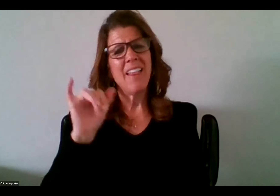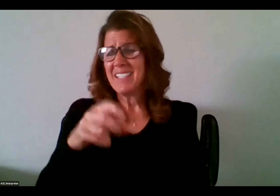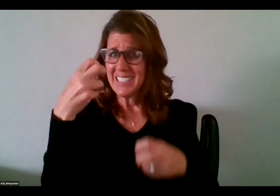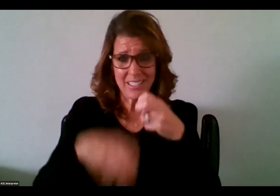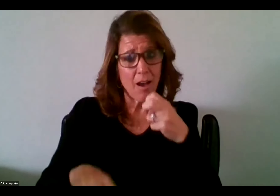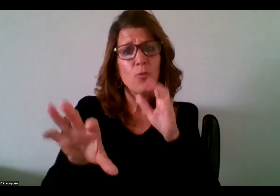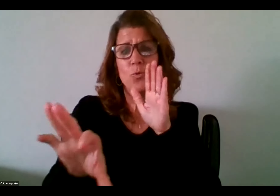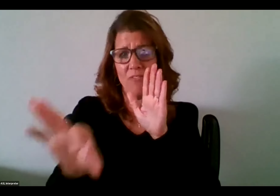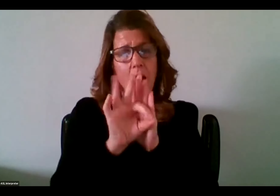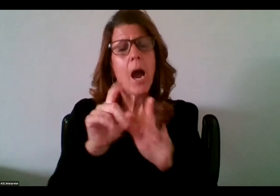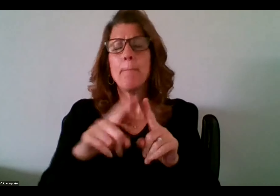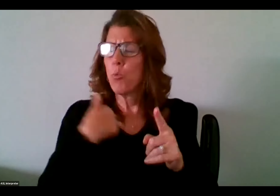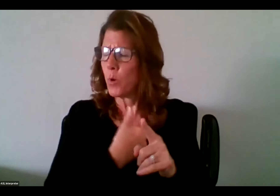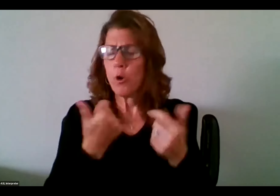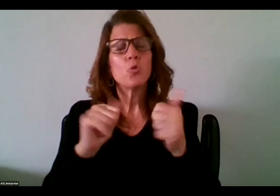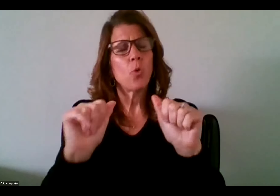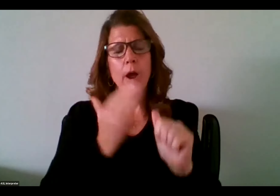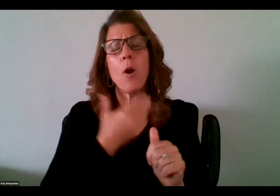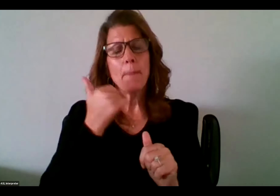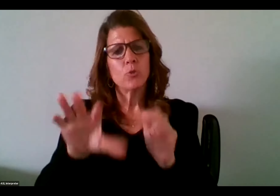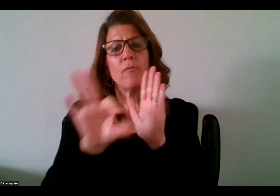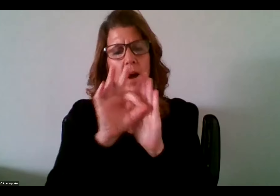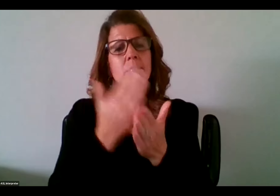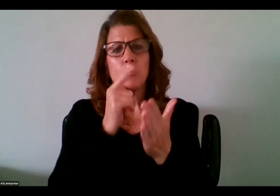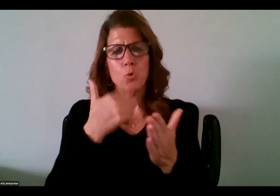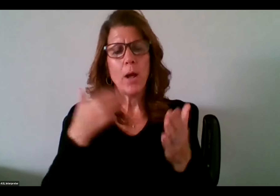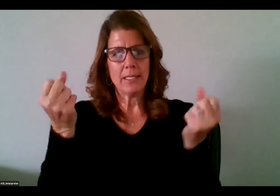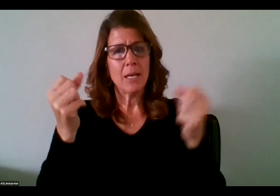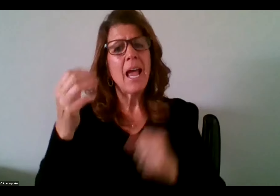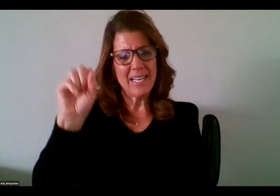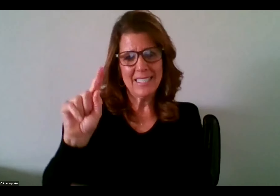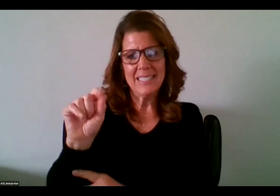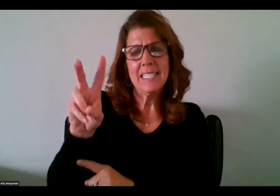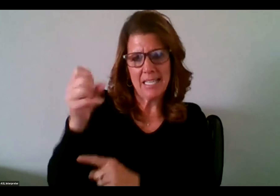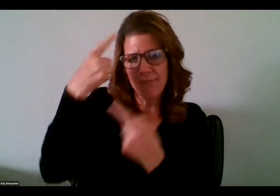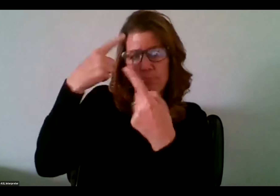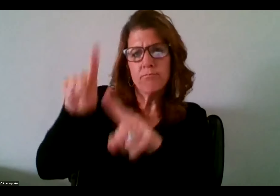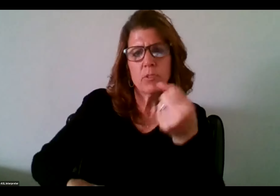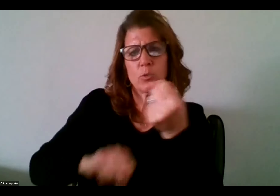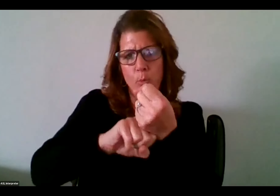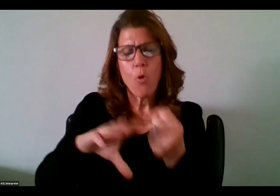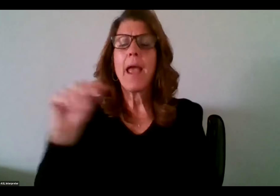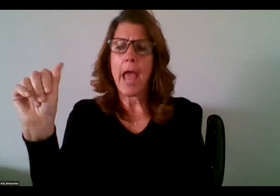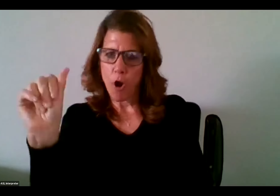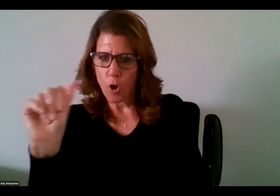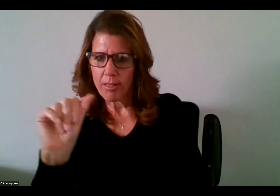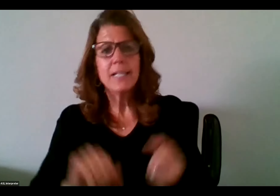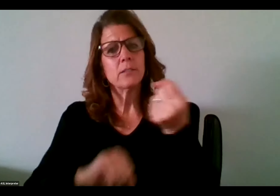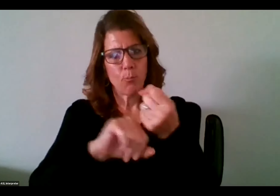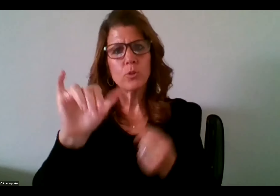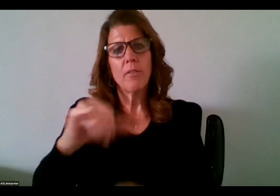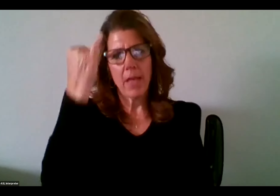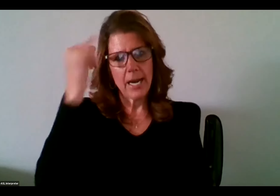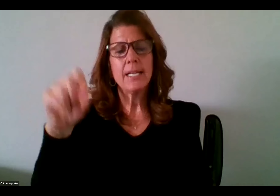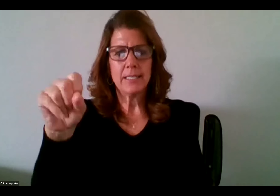we can to get someone who knows ASL Steve knows the importance of that, so does Arlene